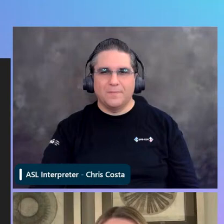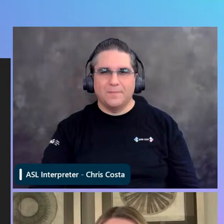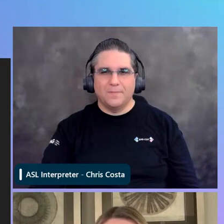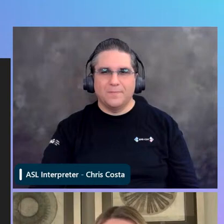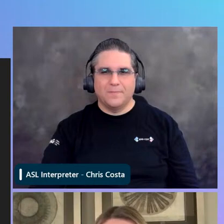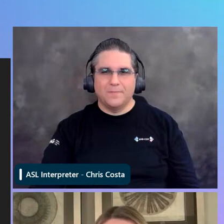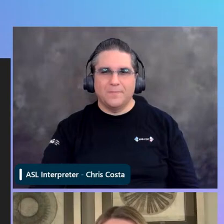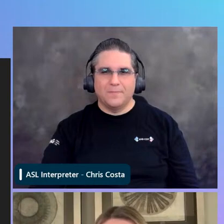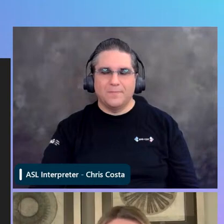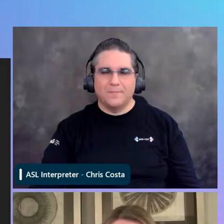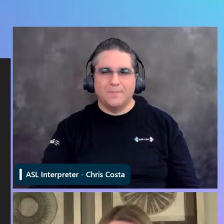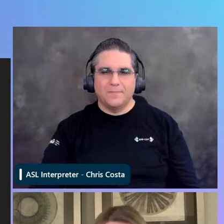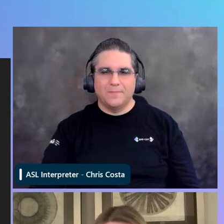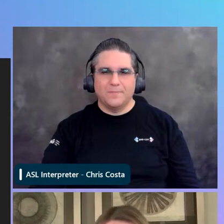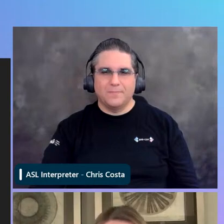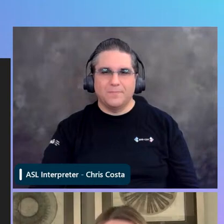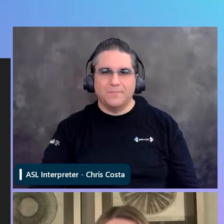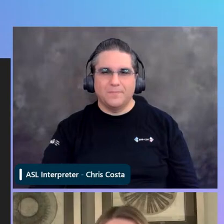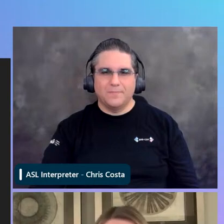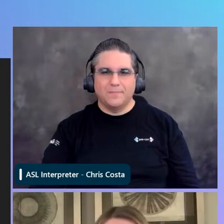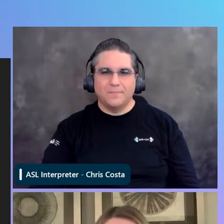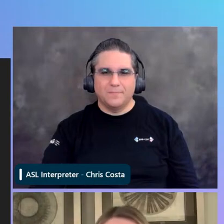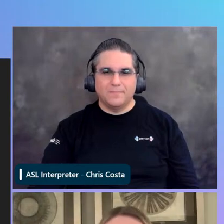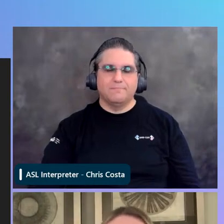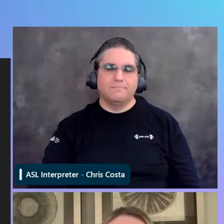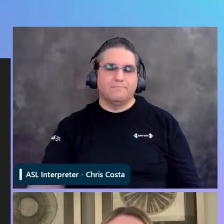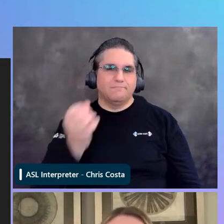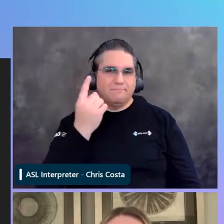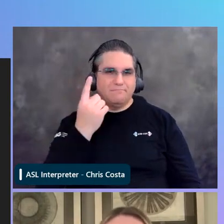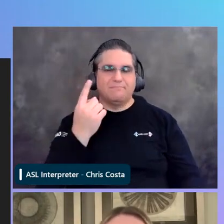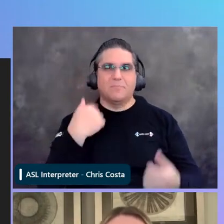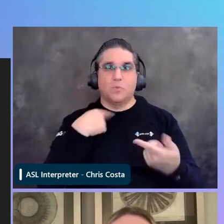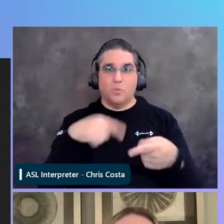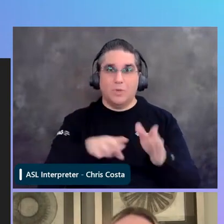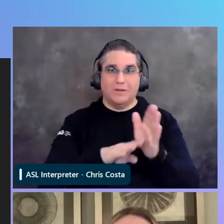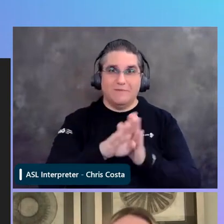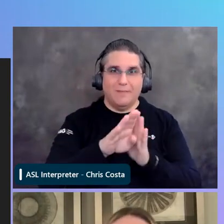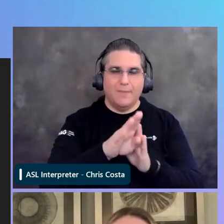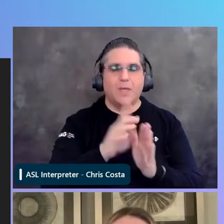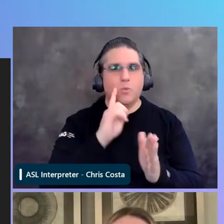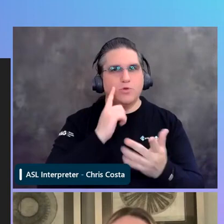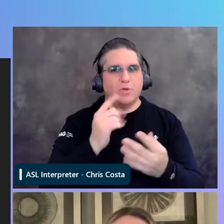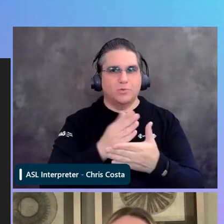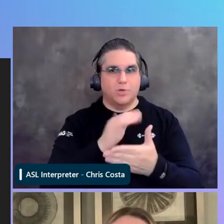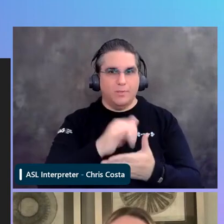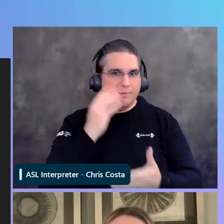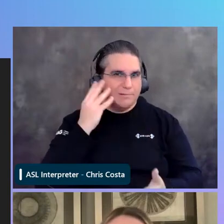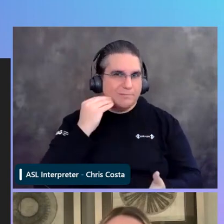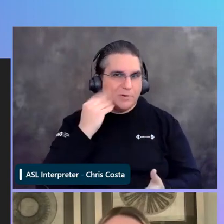uh, what am I trying to say? Uh, copilot is being developed. Right. So in this initial video,